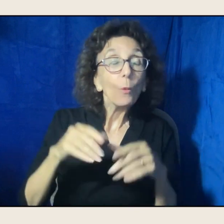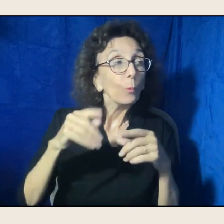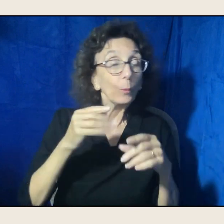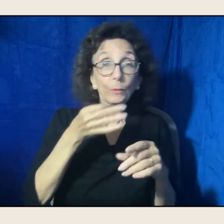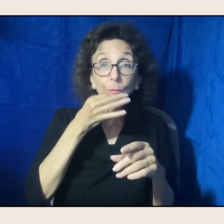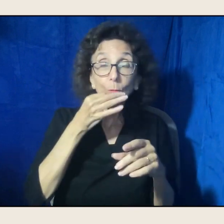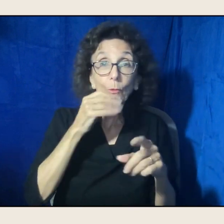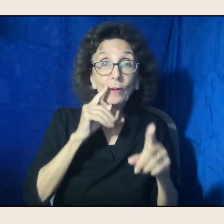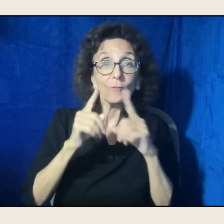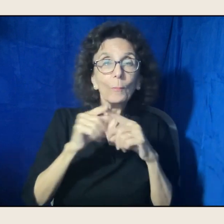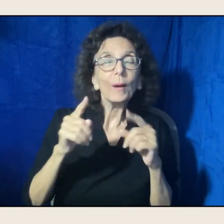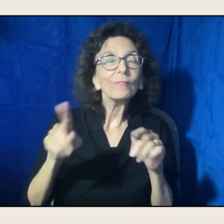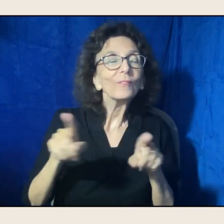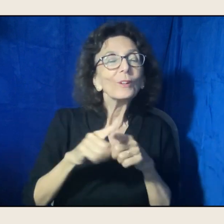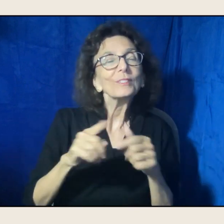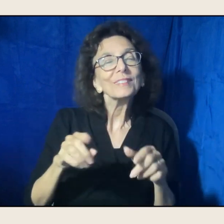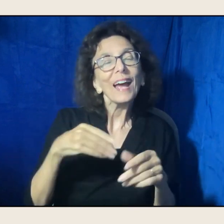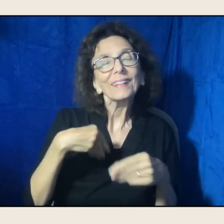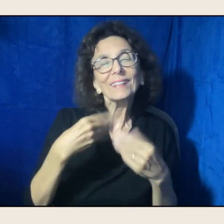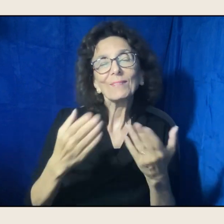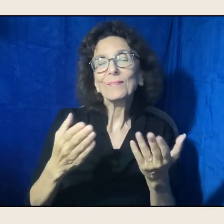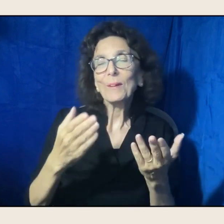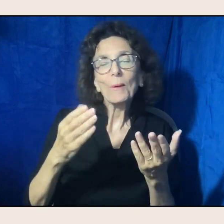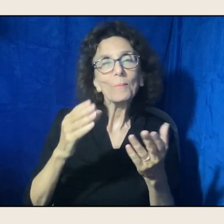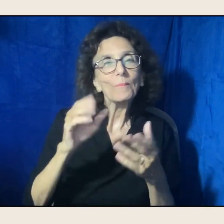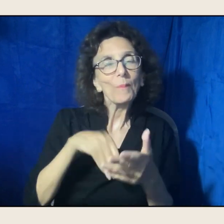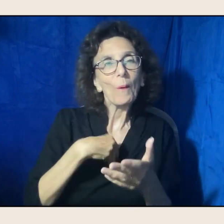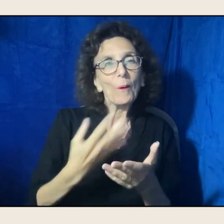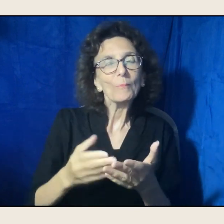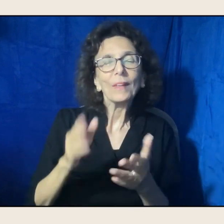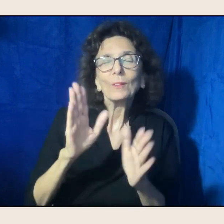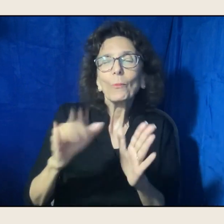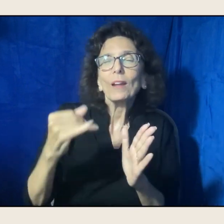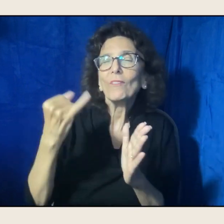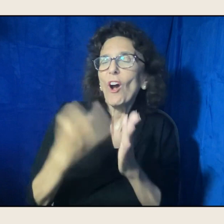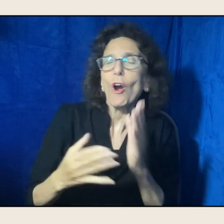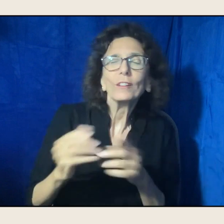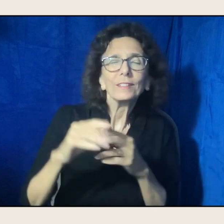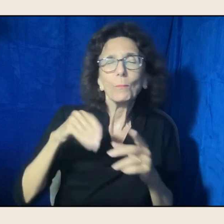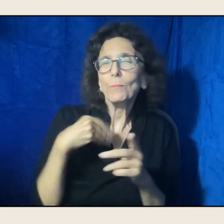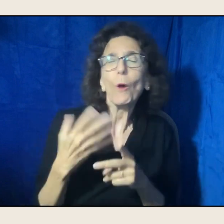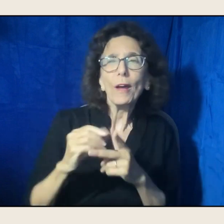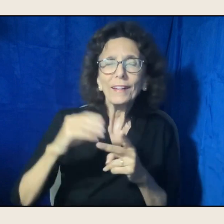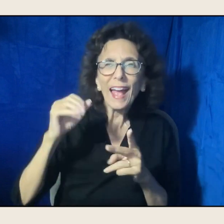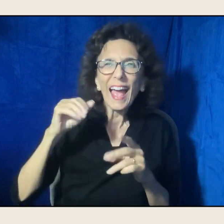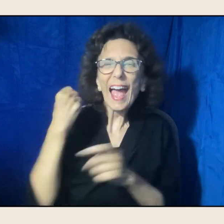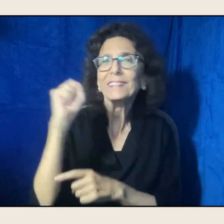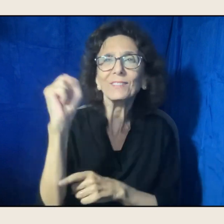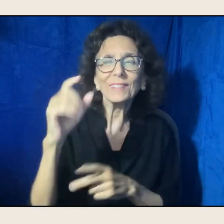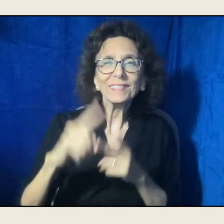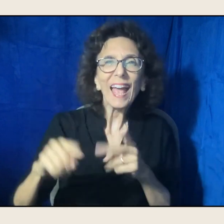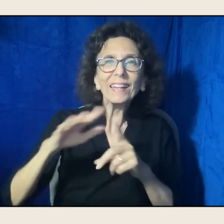that the great artist, poet, activist, and environmental imaginer June Jordan,